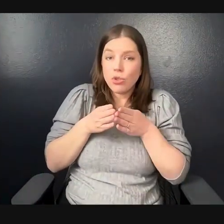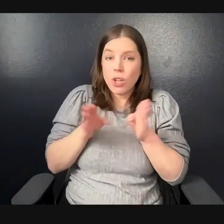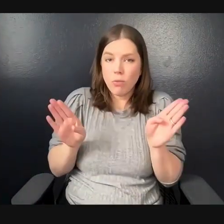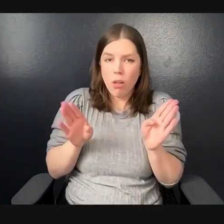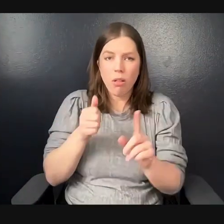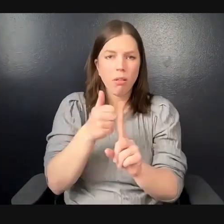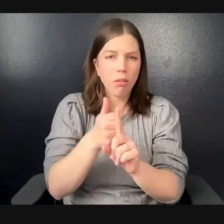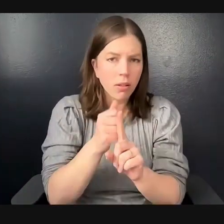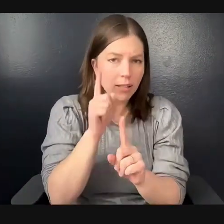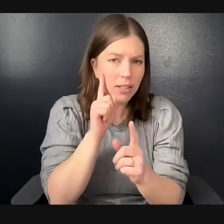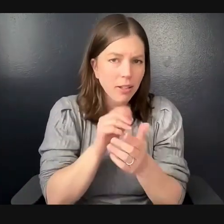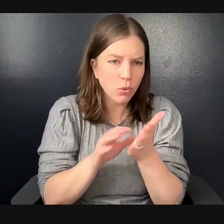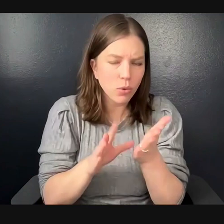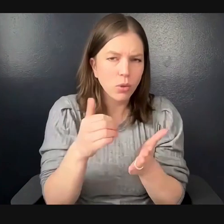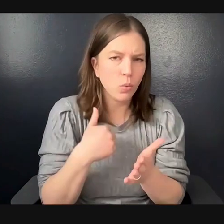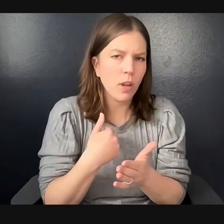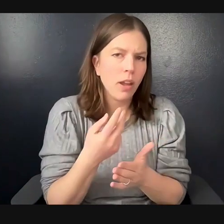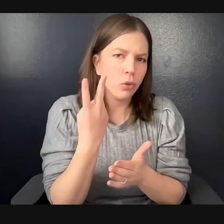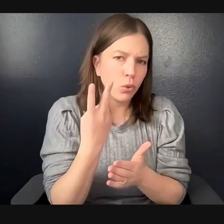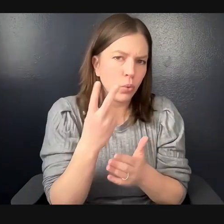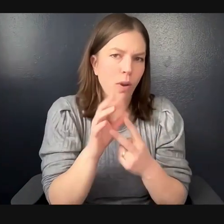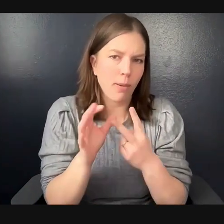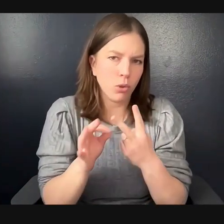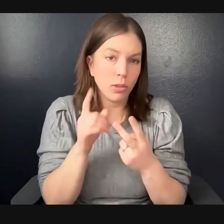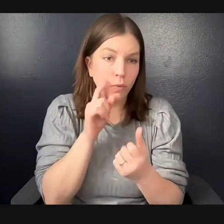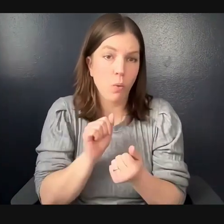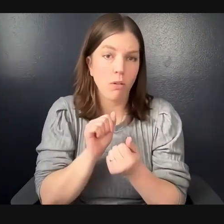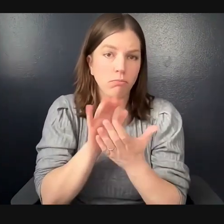Generally, as a deaf student, you have two options.